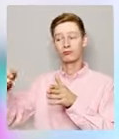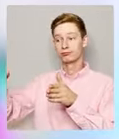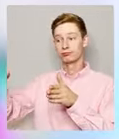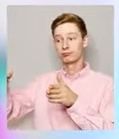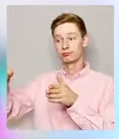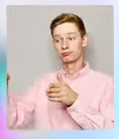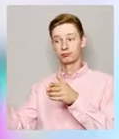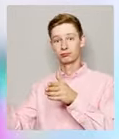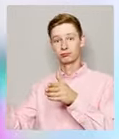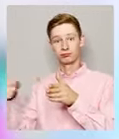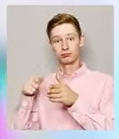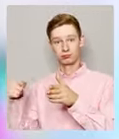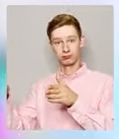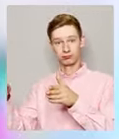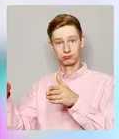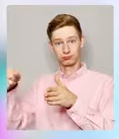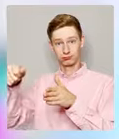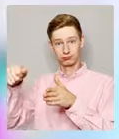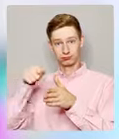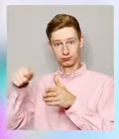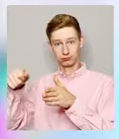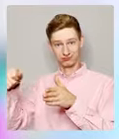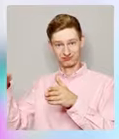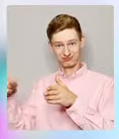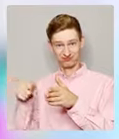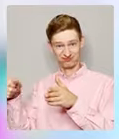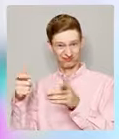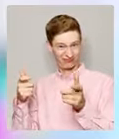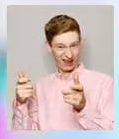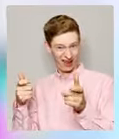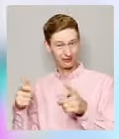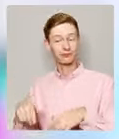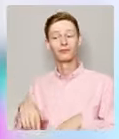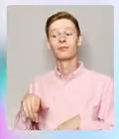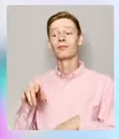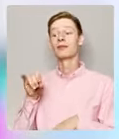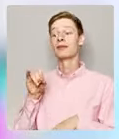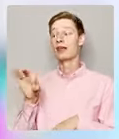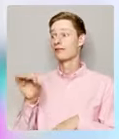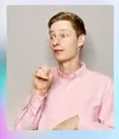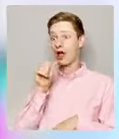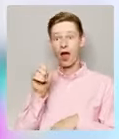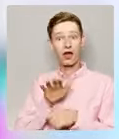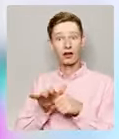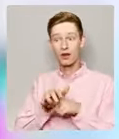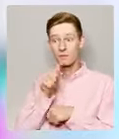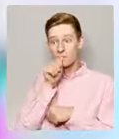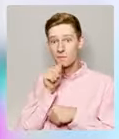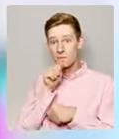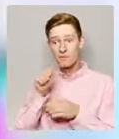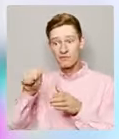and they need to do it quickly. Without tolerances around the handle's grab volume and around the bolt's travel distance,